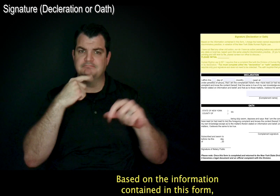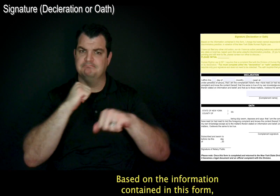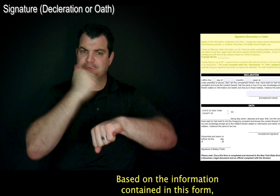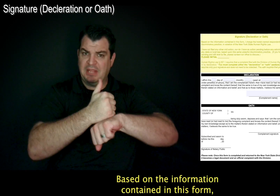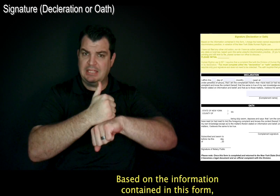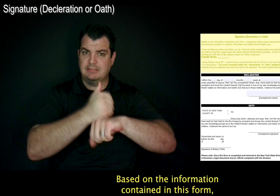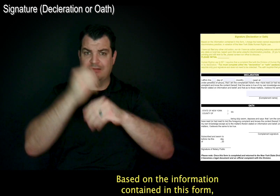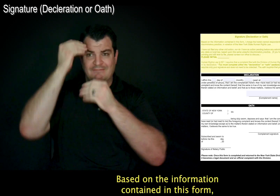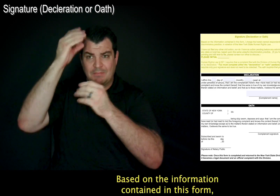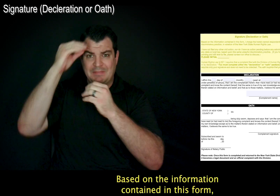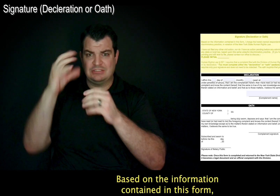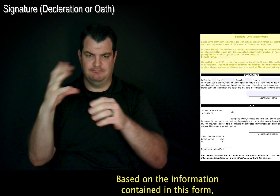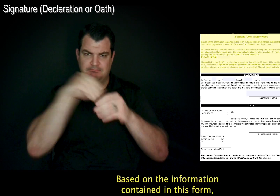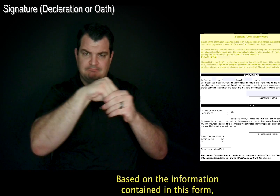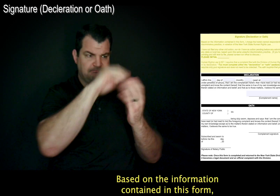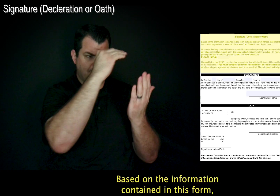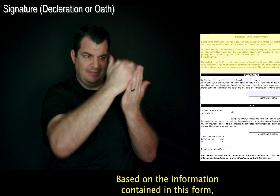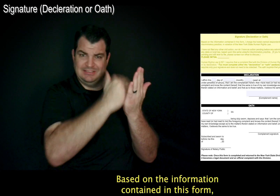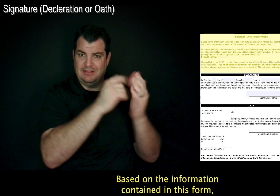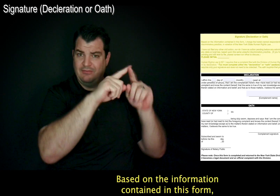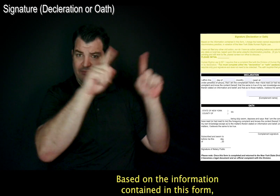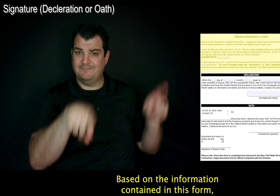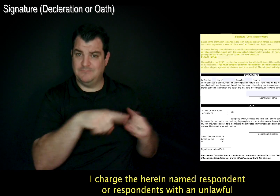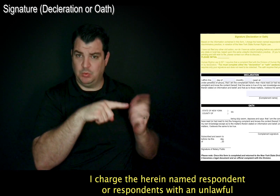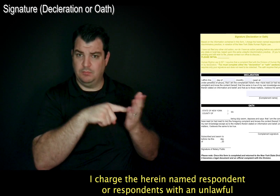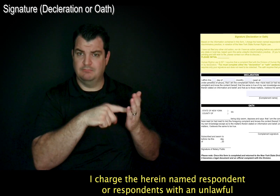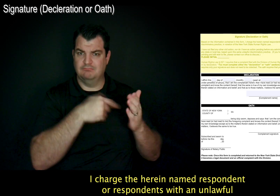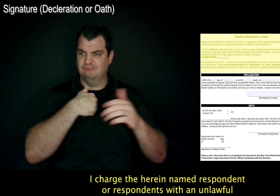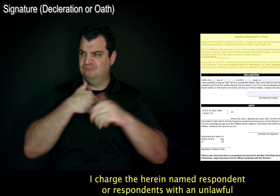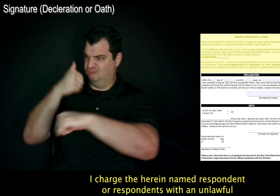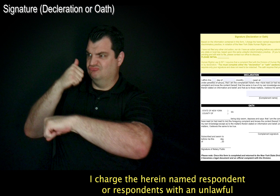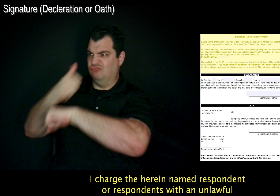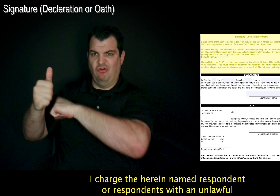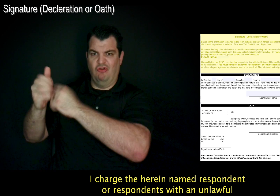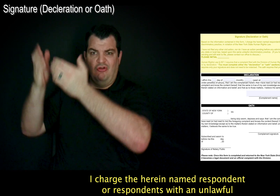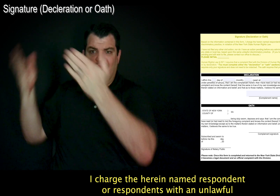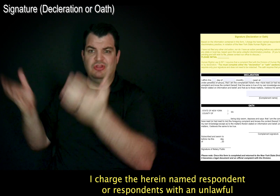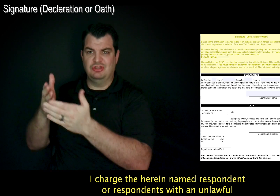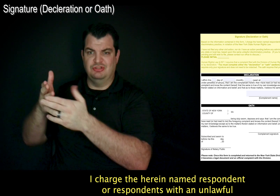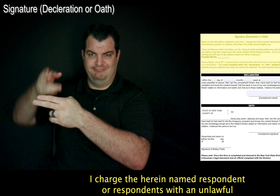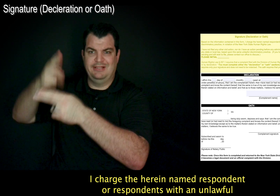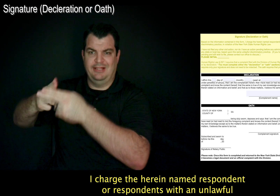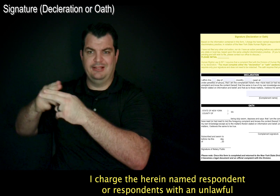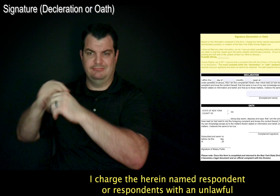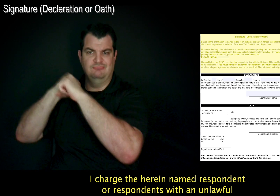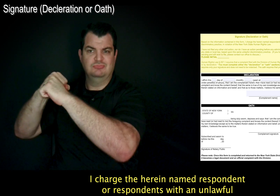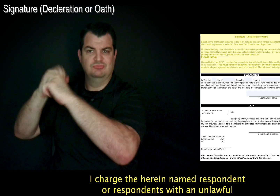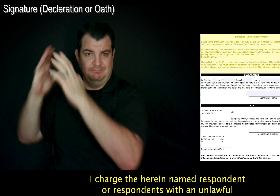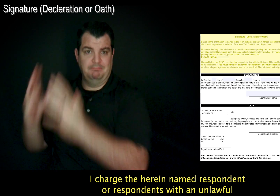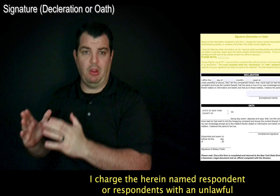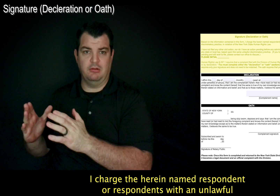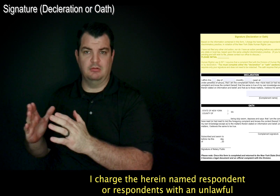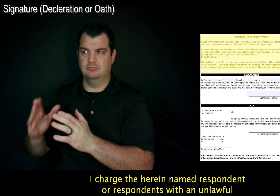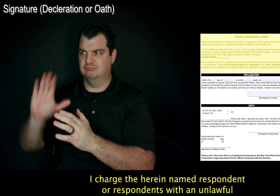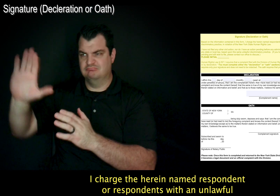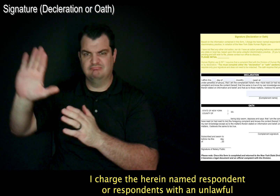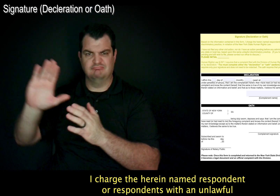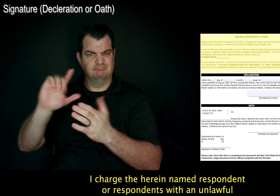Based on the information contained in this form, I charge the herein named respondent or respondents with an unlawful